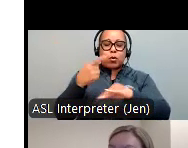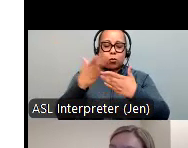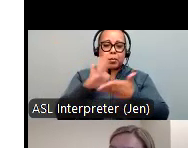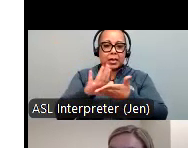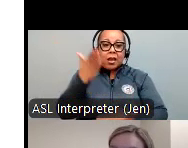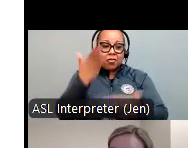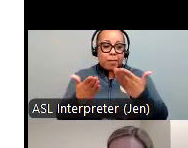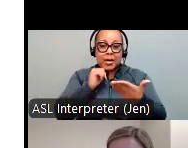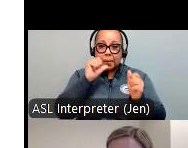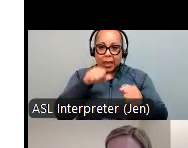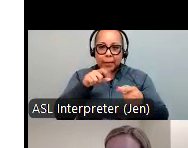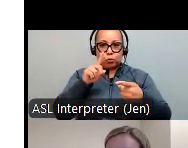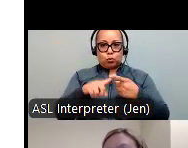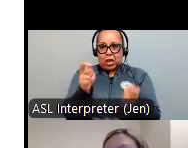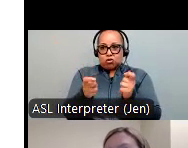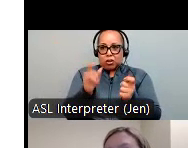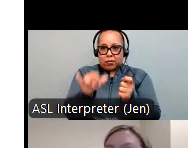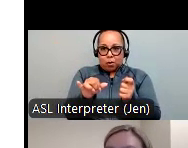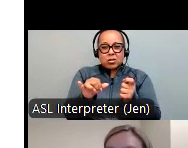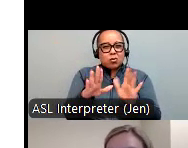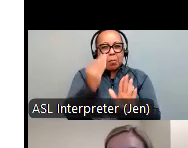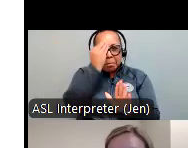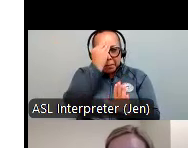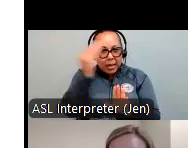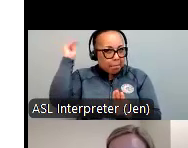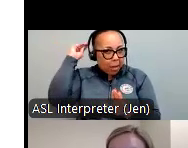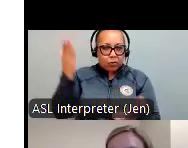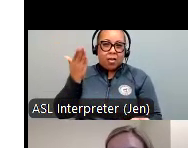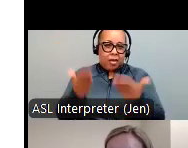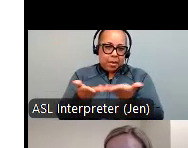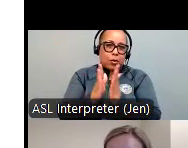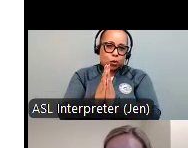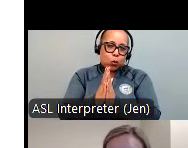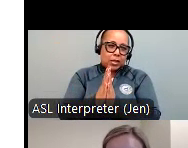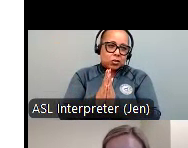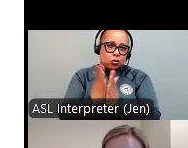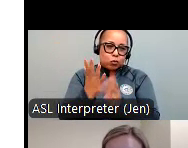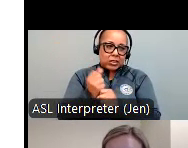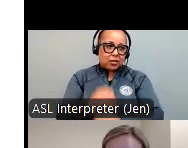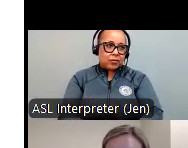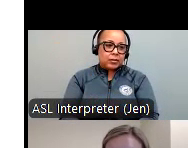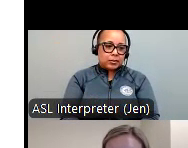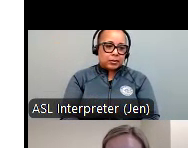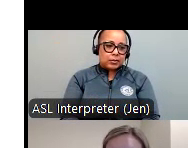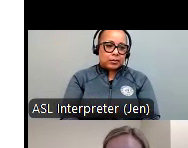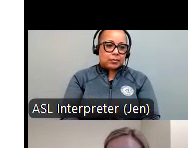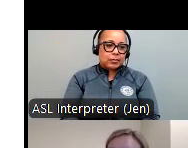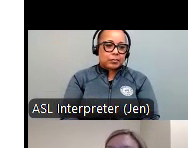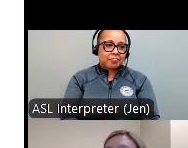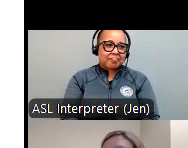independently adjust those. So just be mindful that that may be a request that you receive.